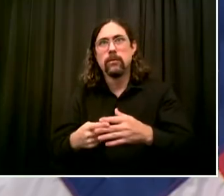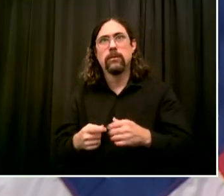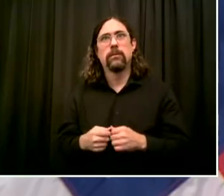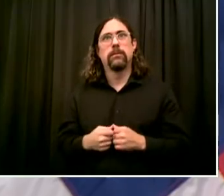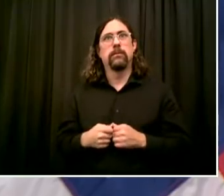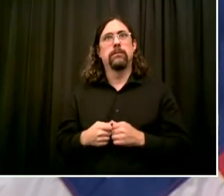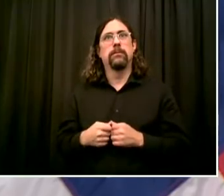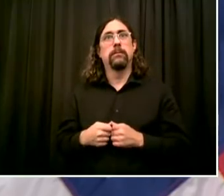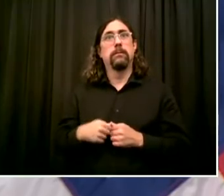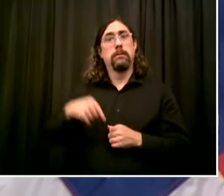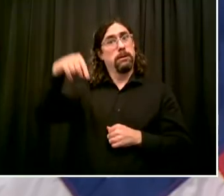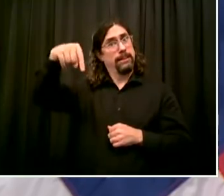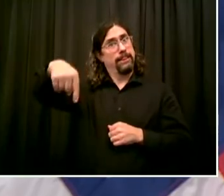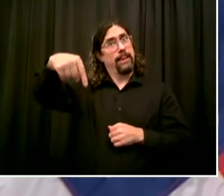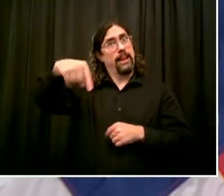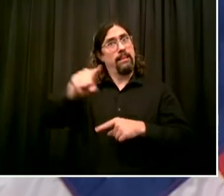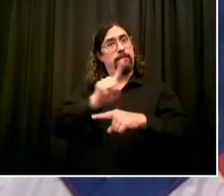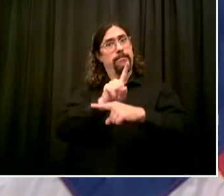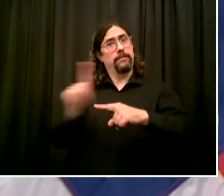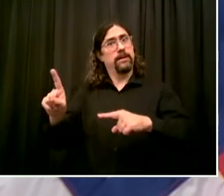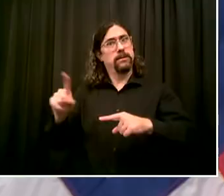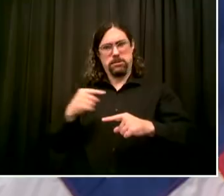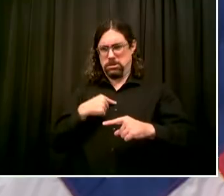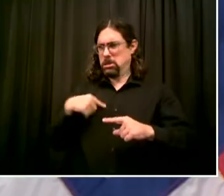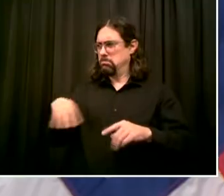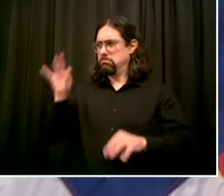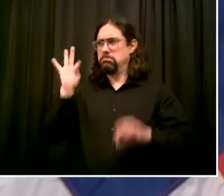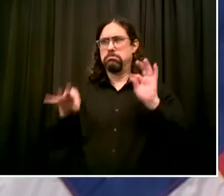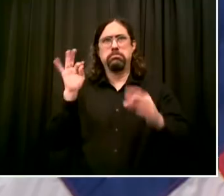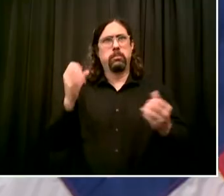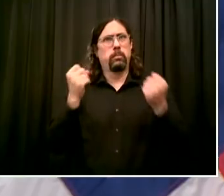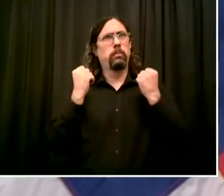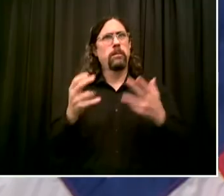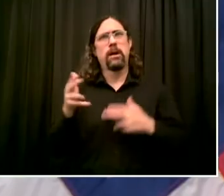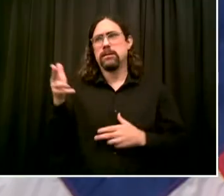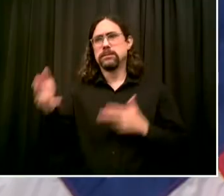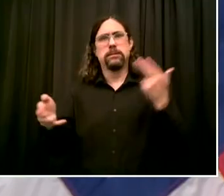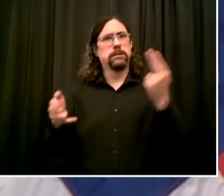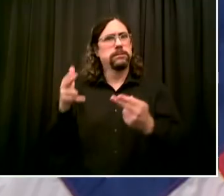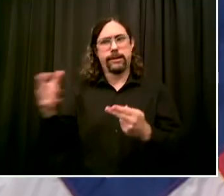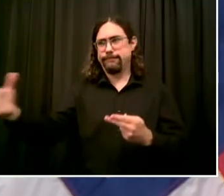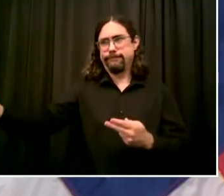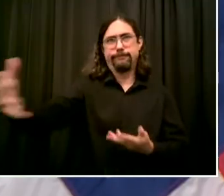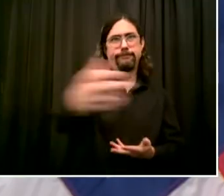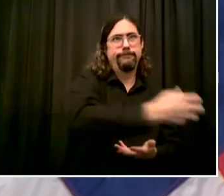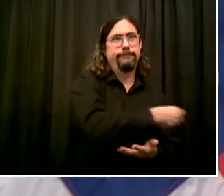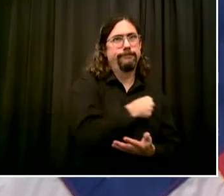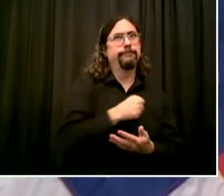MAKING GUN ARRESTS . IT STARTS WITH PROPER DEPLOYMENT IT CONTINUES WI TH RELENTLESS FOLLOW-UP .